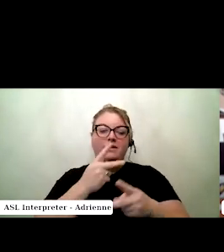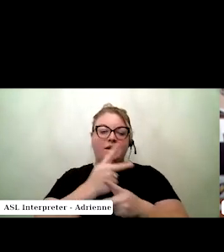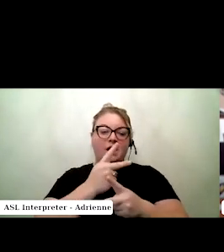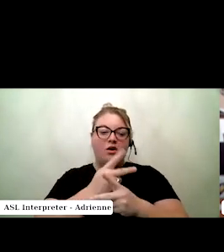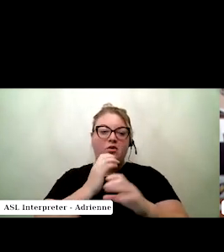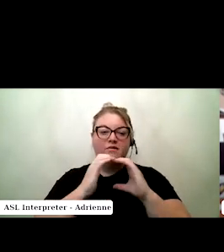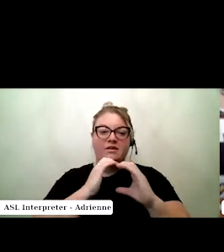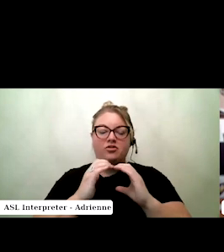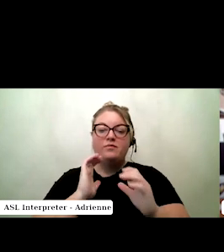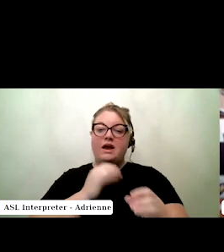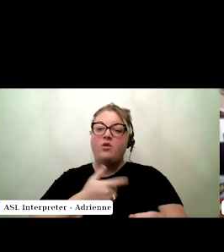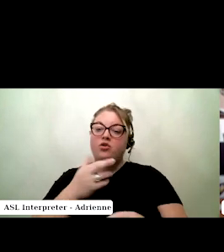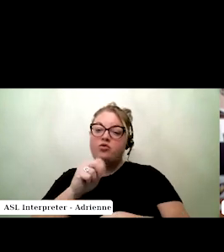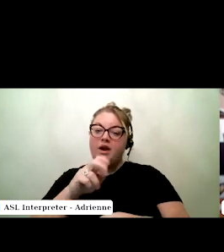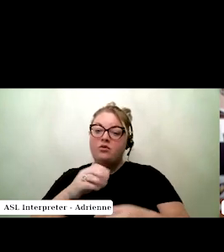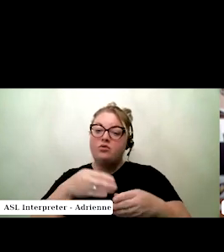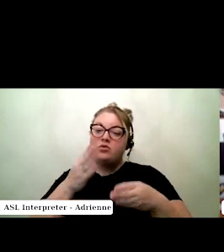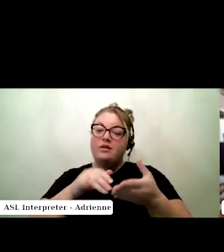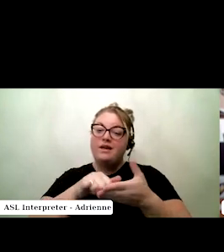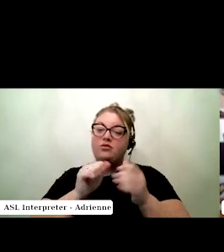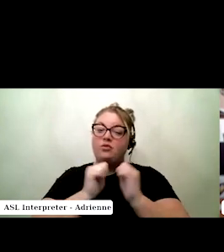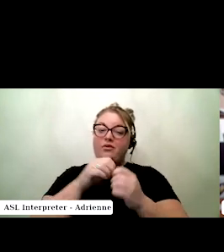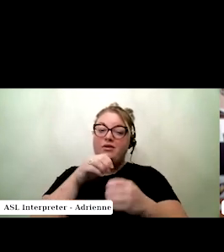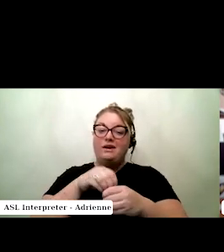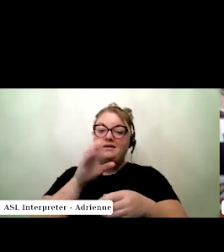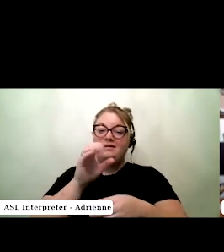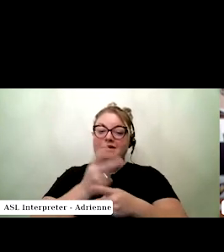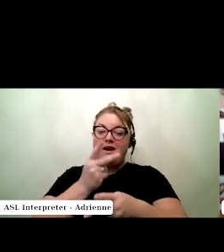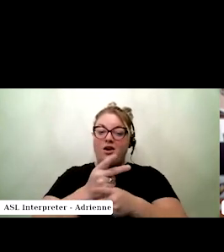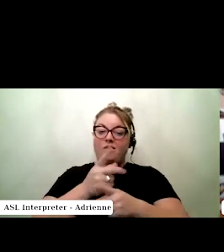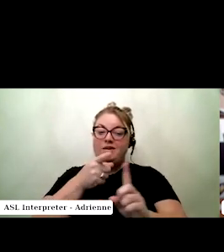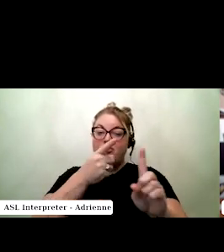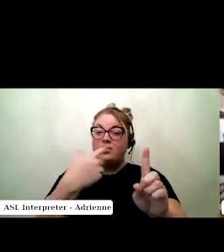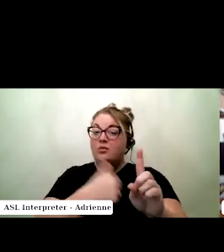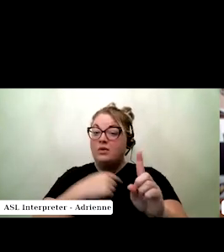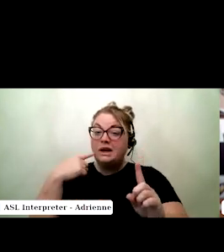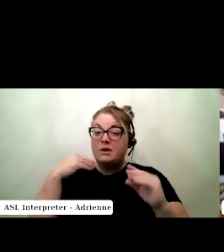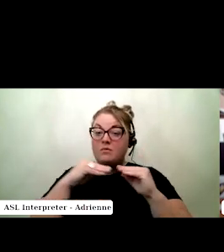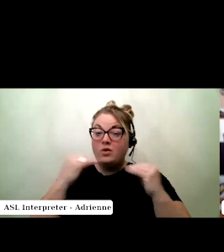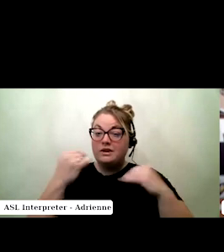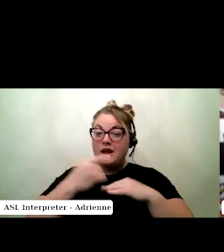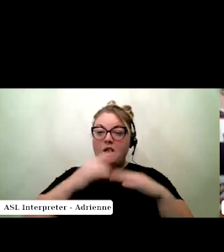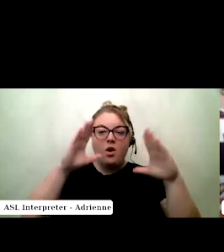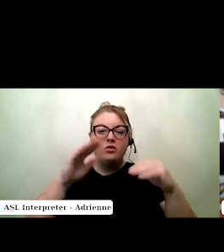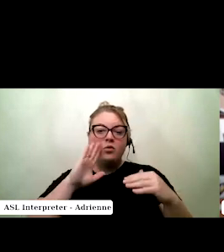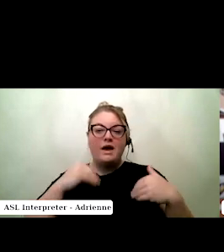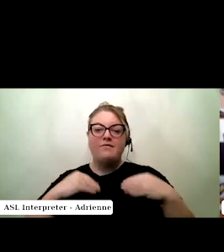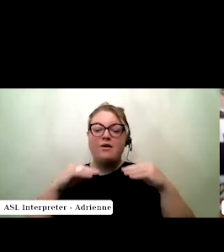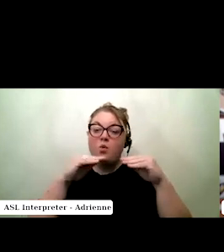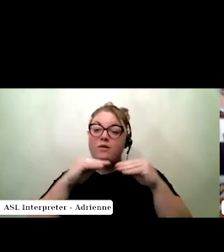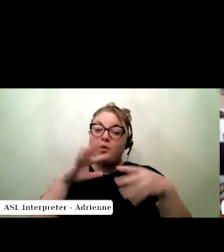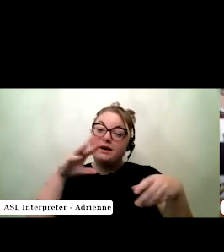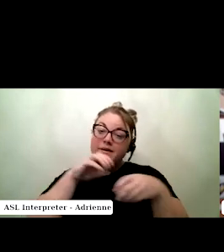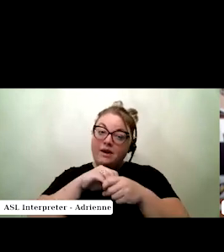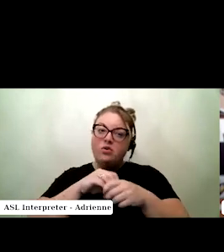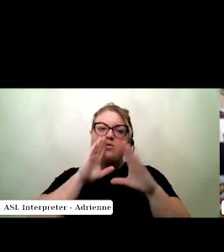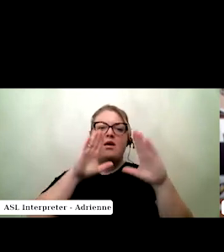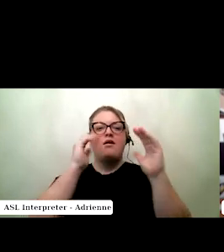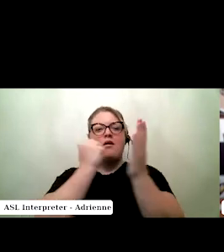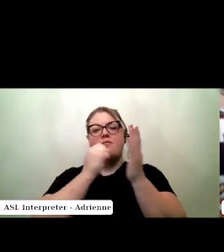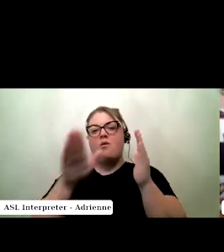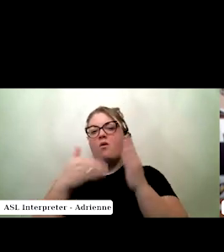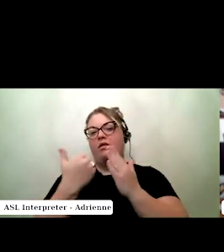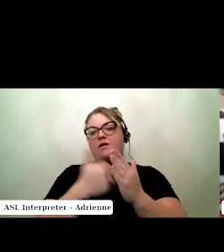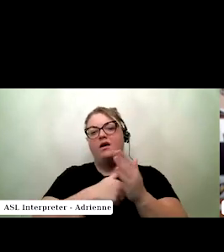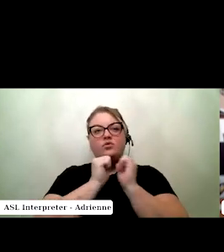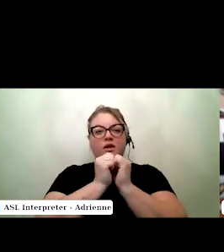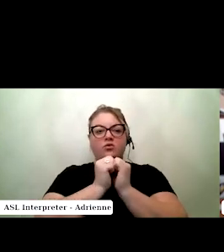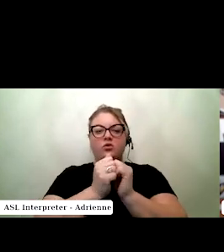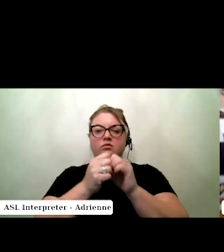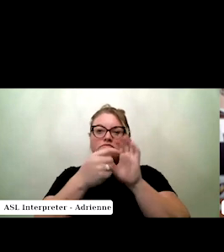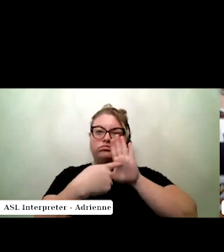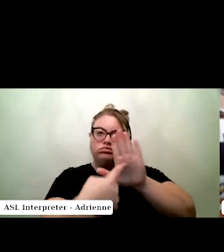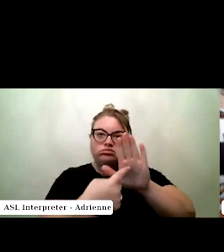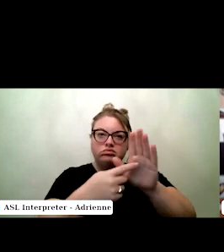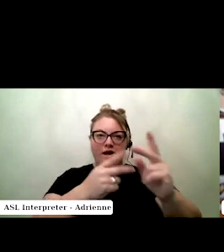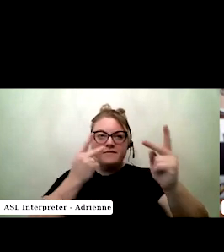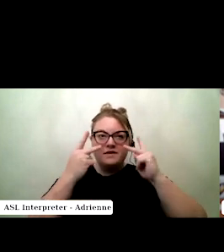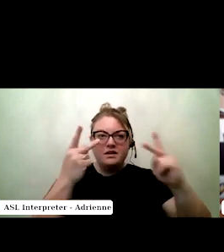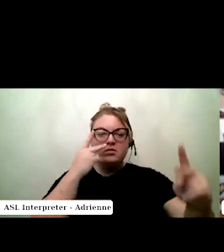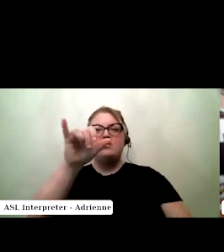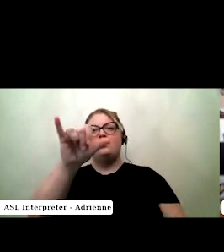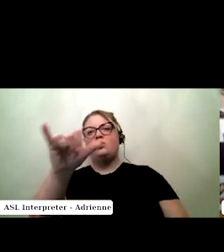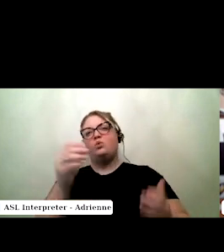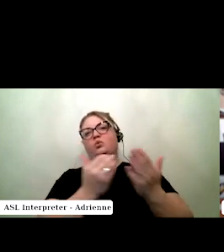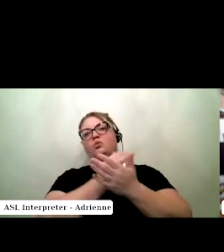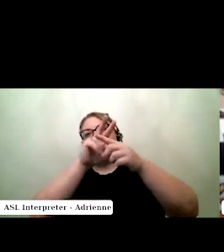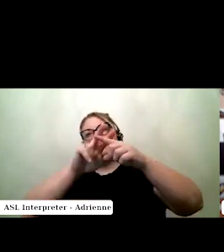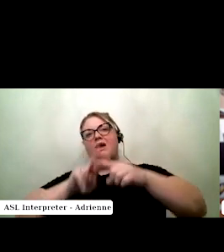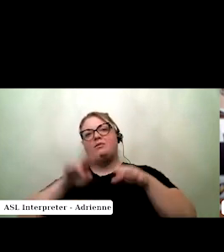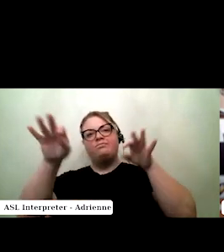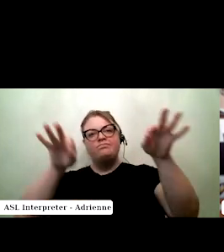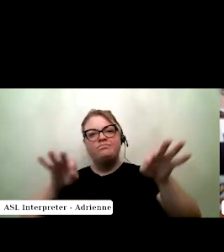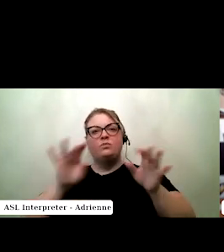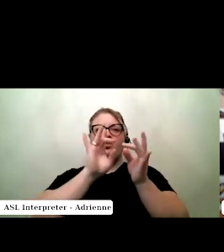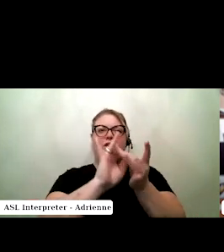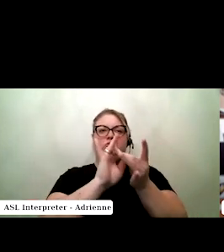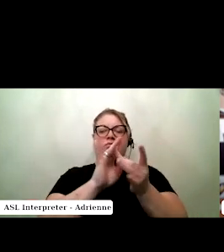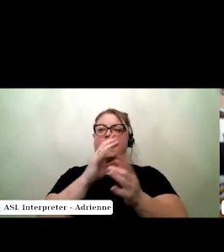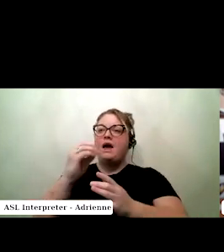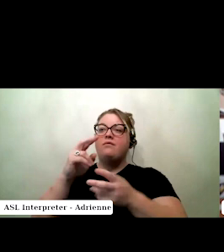Our grant resulted in this together in care initiative which you'll hear more about today. We hope you'll get more and more engaged in. And it's gonna help all of us together to bring visibility, and ultimately a new vocabulary to the relationships and to the policies that impact both.